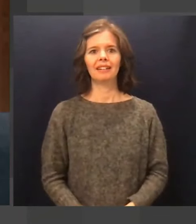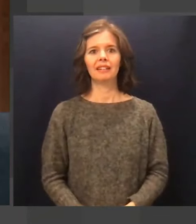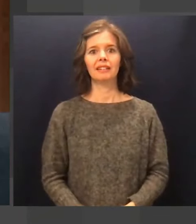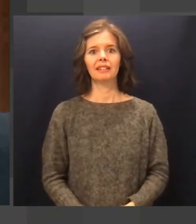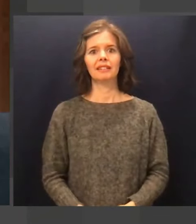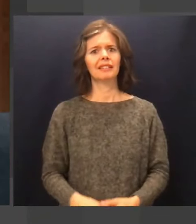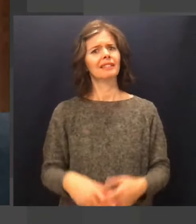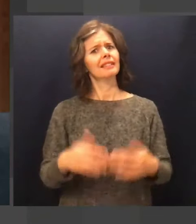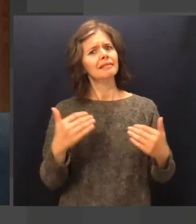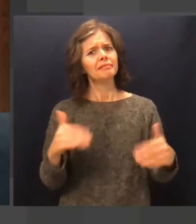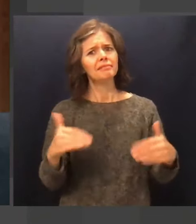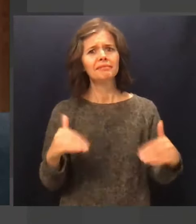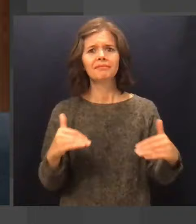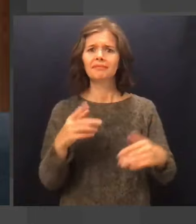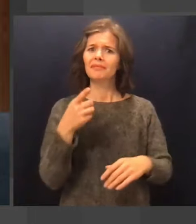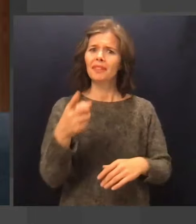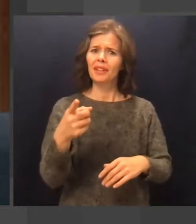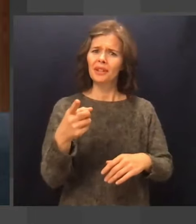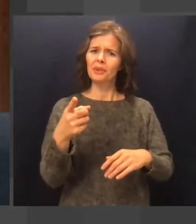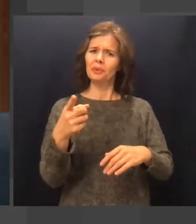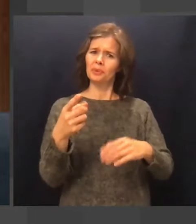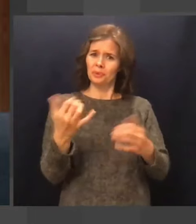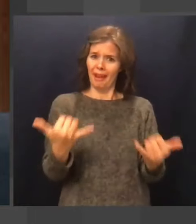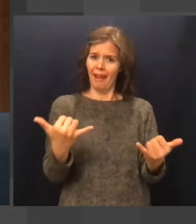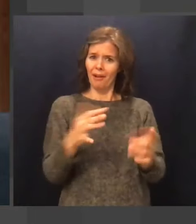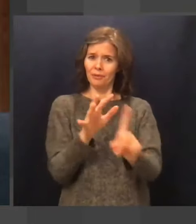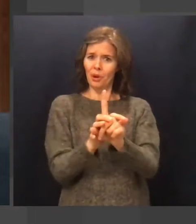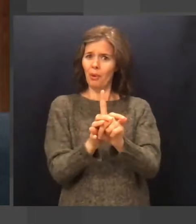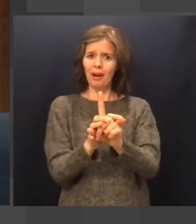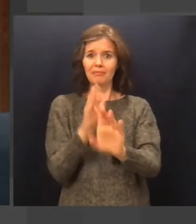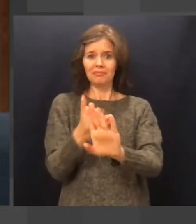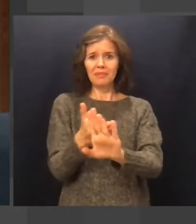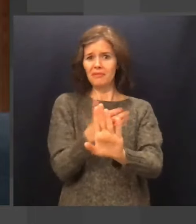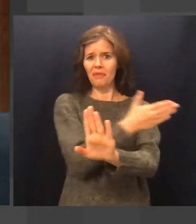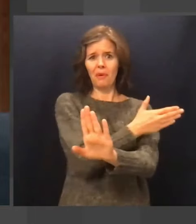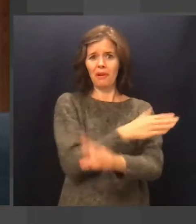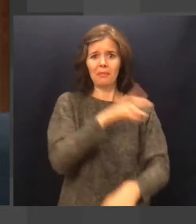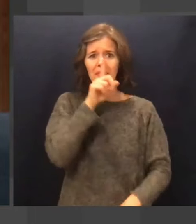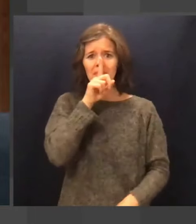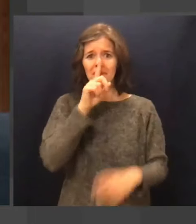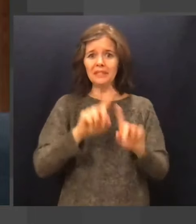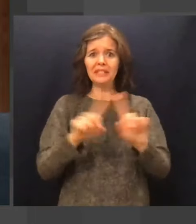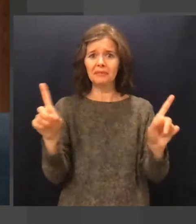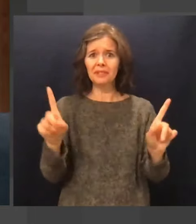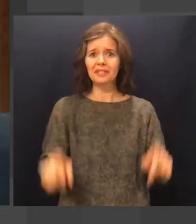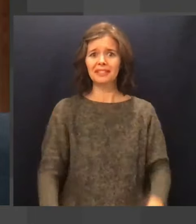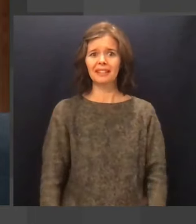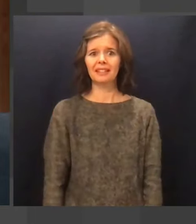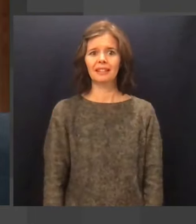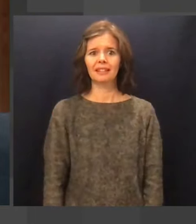IT WAS VERY DIFFERENT NOT HAVING YOU IN THE MINECRAFT UPDATE SECTION.